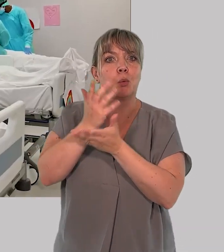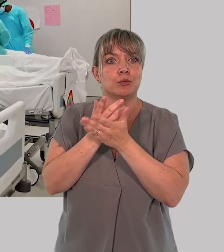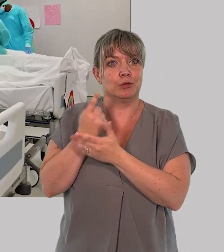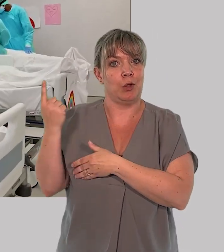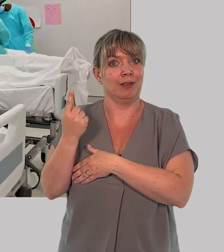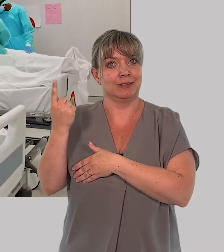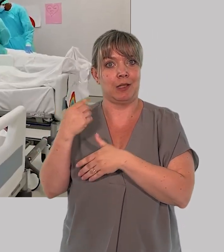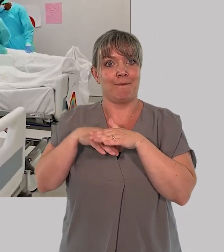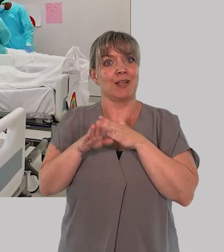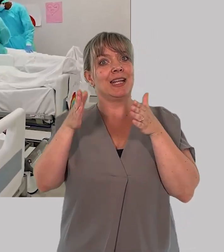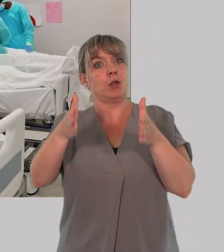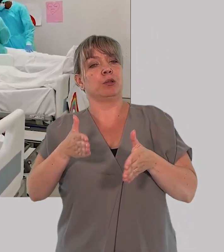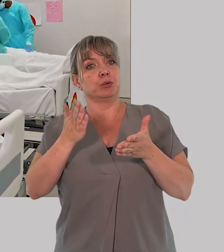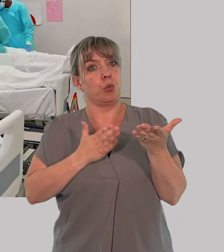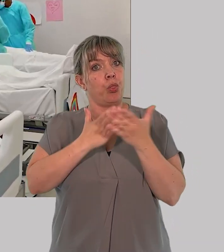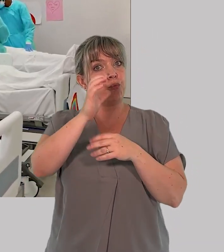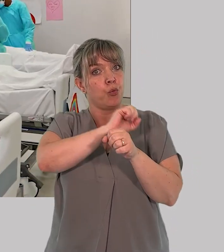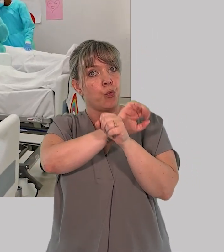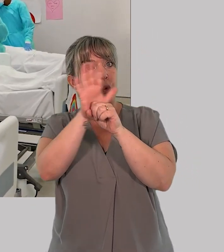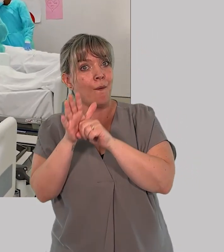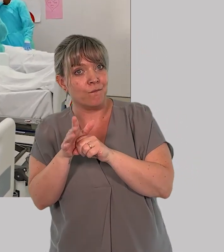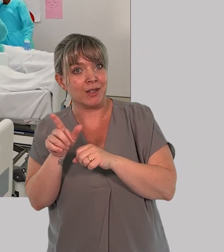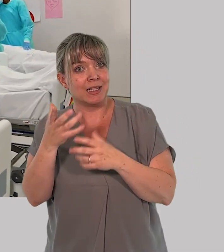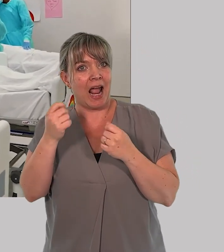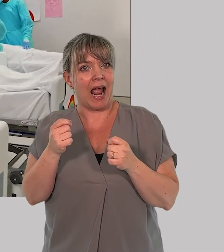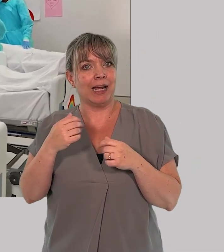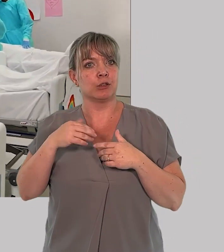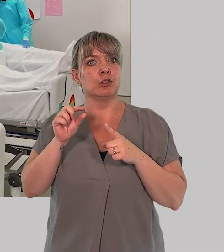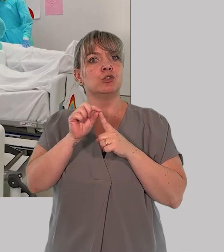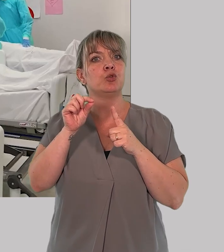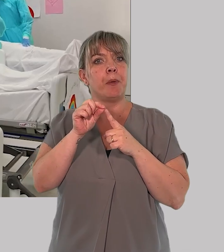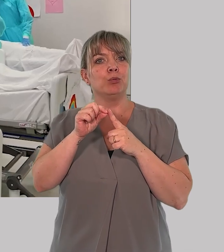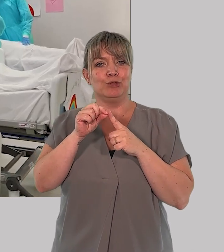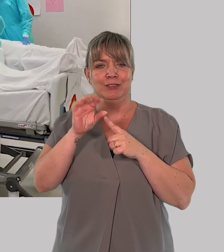suffering from a drug-resistant pseudomonas infection deep in her lungs.